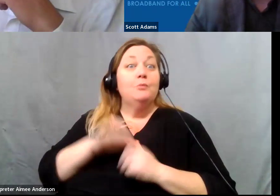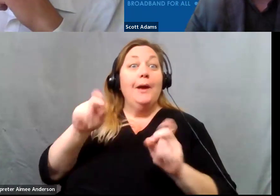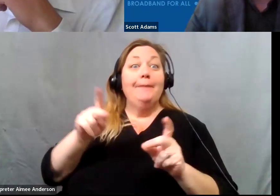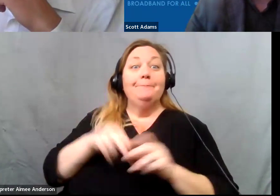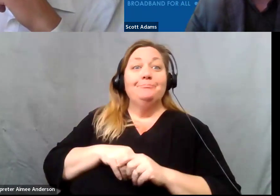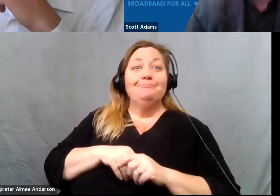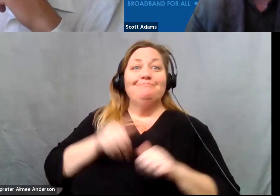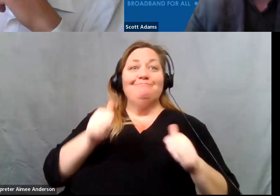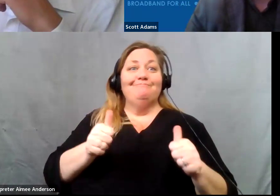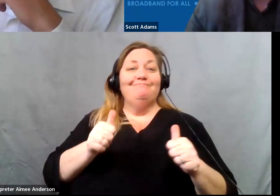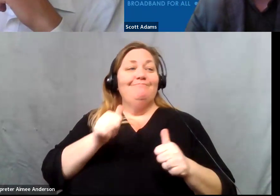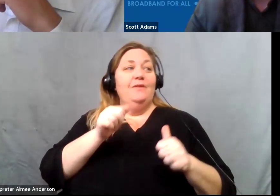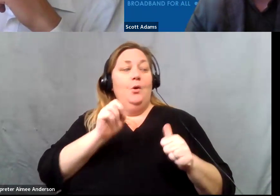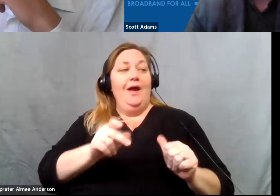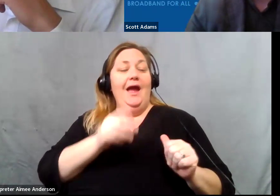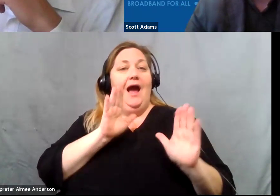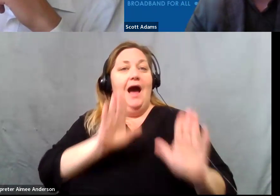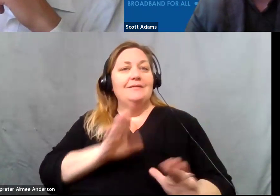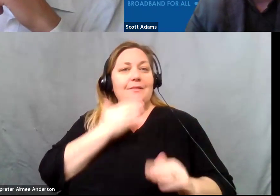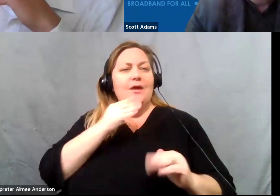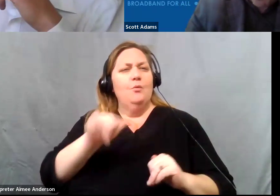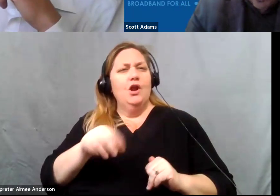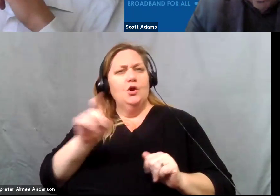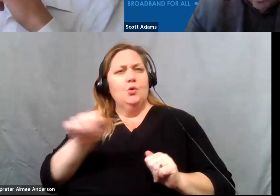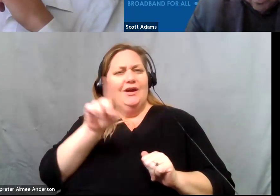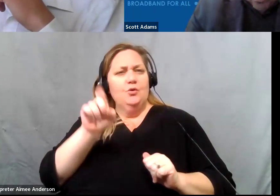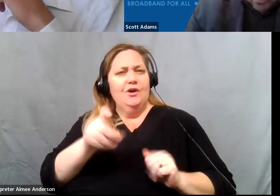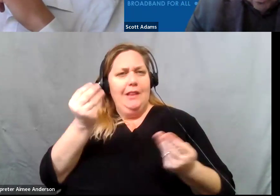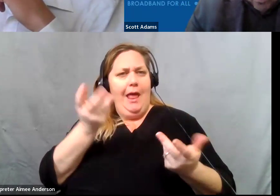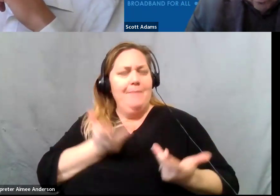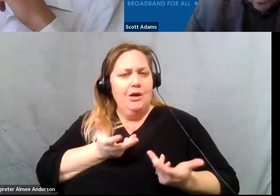Alright awesome. Thank you, and one other quick question, and let me know if it's best appropriate